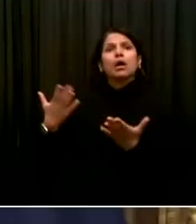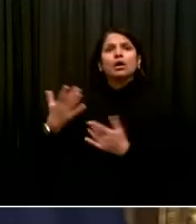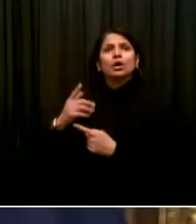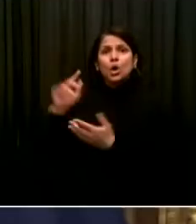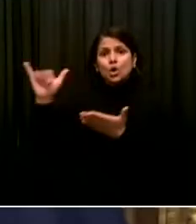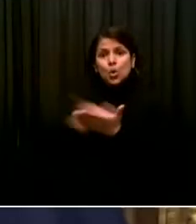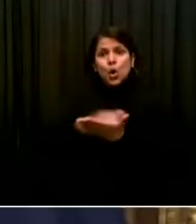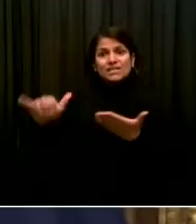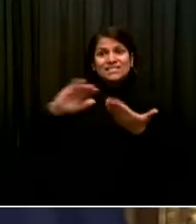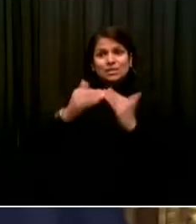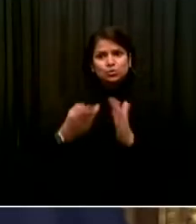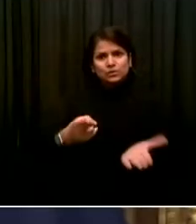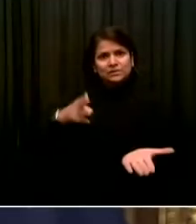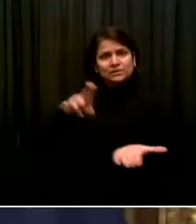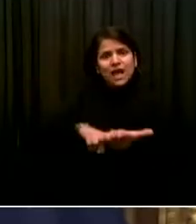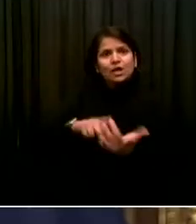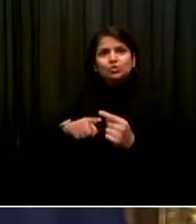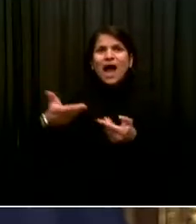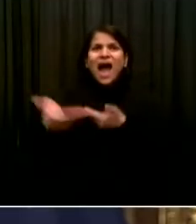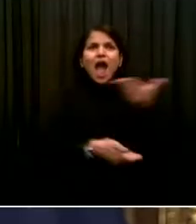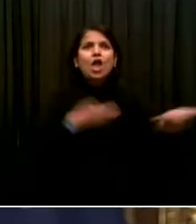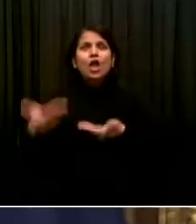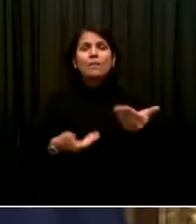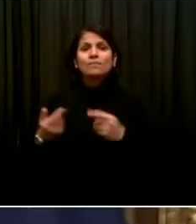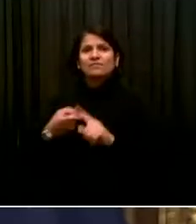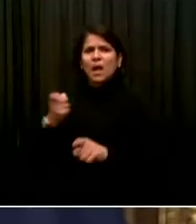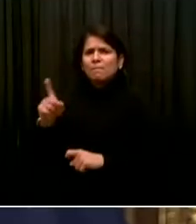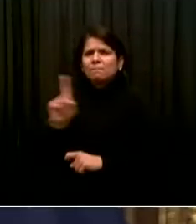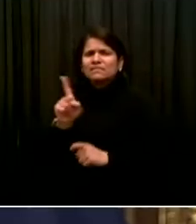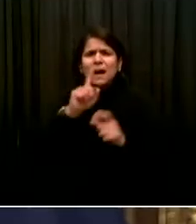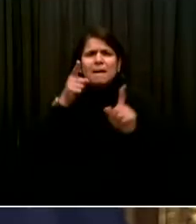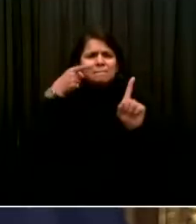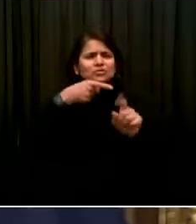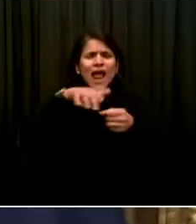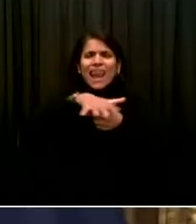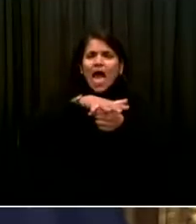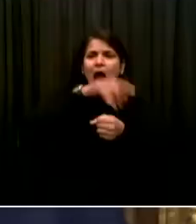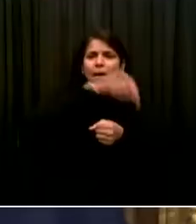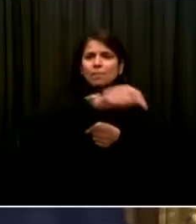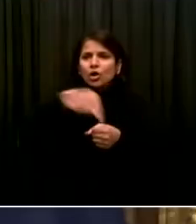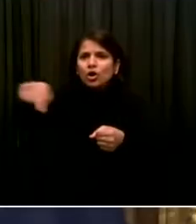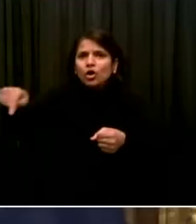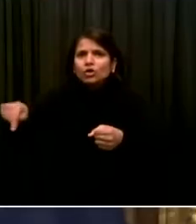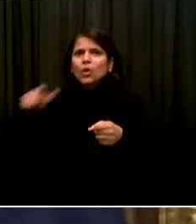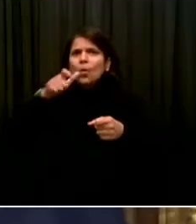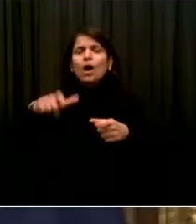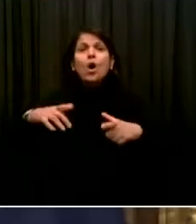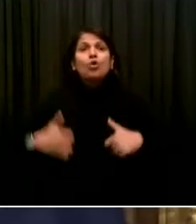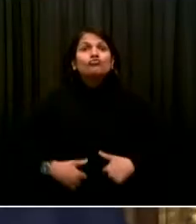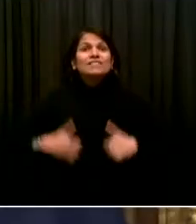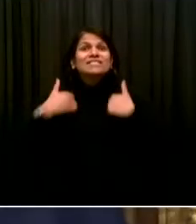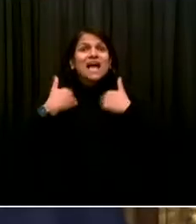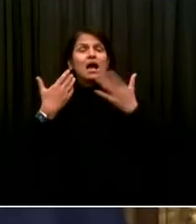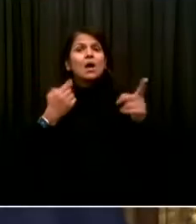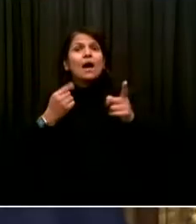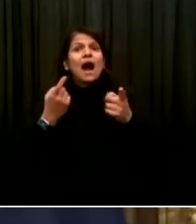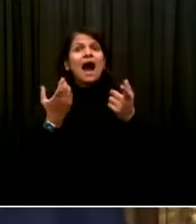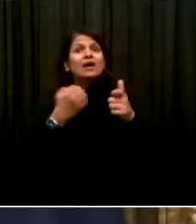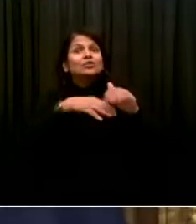WILL ALLOW THE CITY TO REQUIRE THOSE DOING BUSINESS WITH IT TO HREI NEW YORKERS FROM